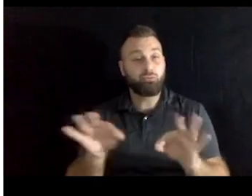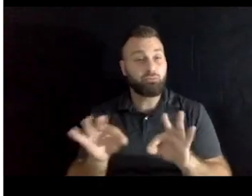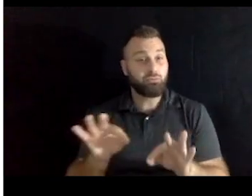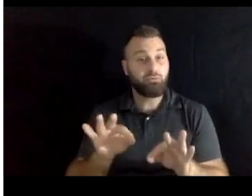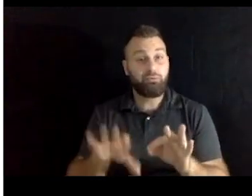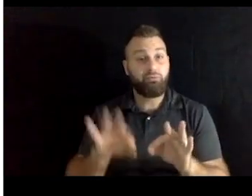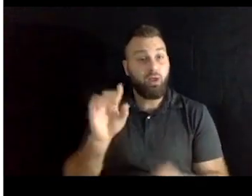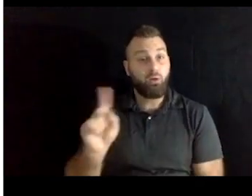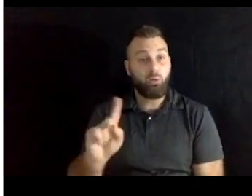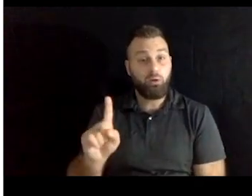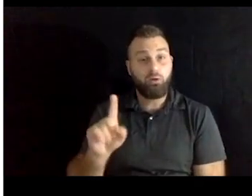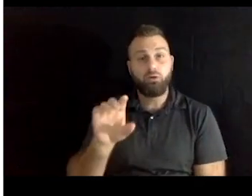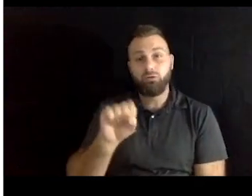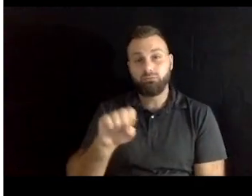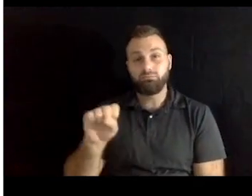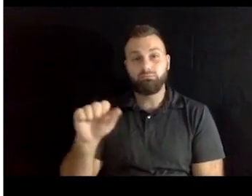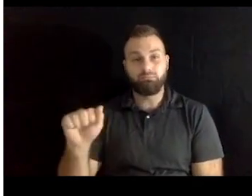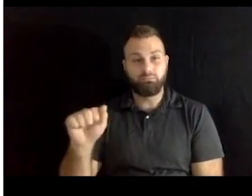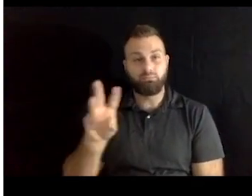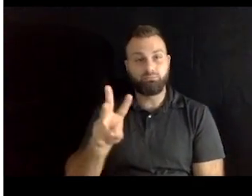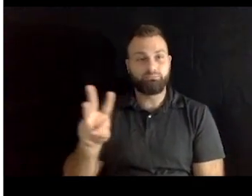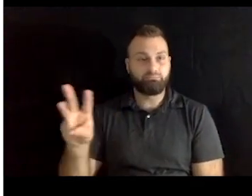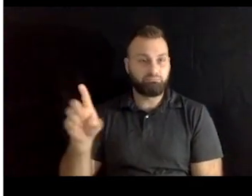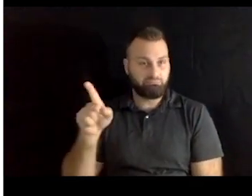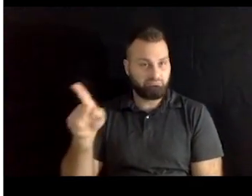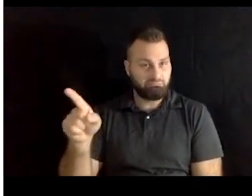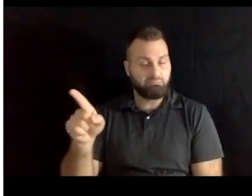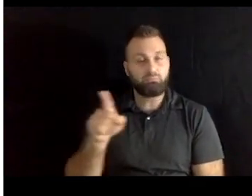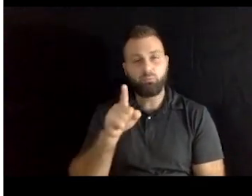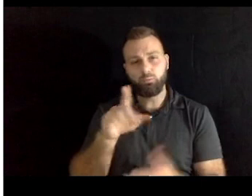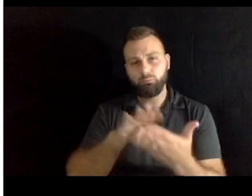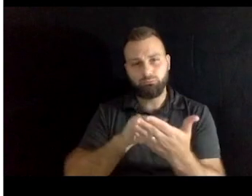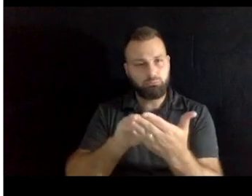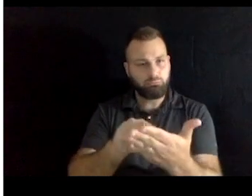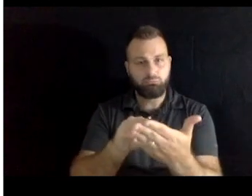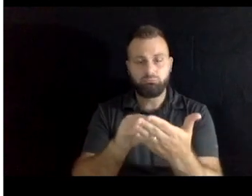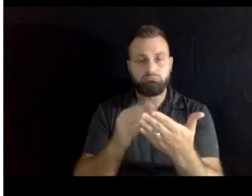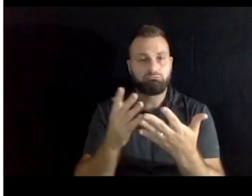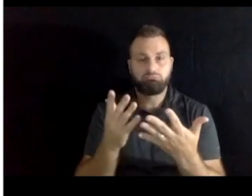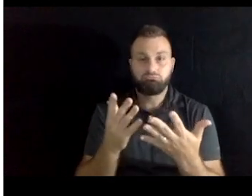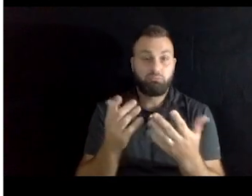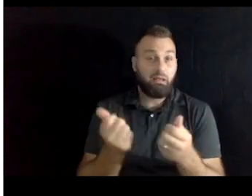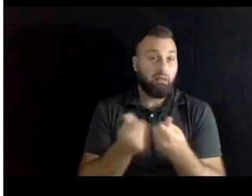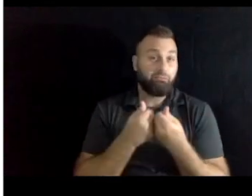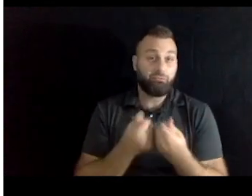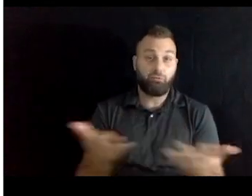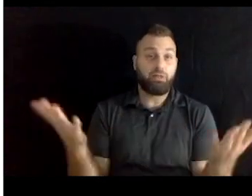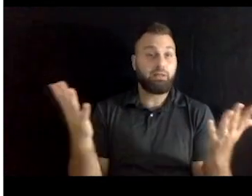So if you go on there, you can learn. Everything that you would wanna